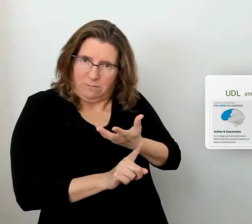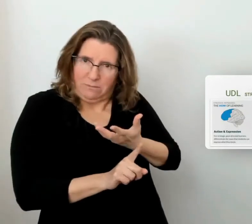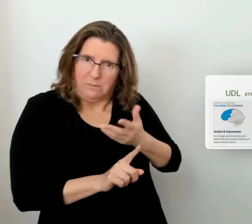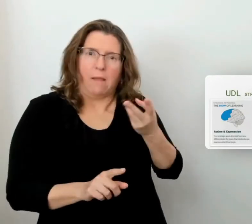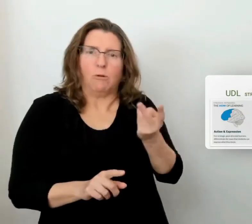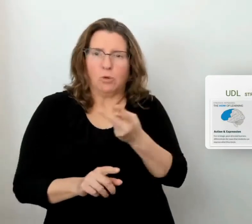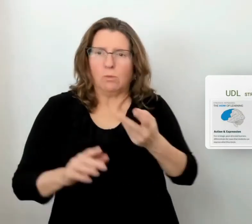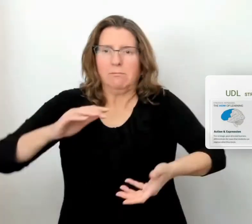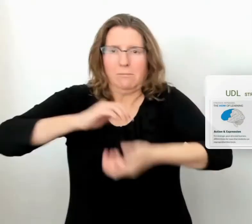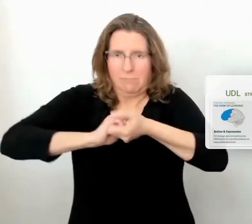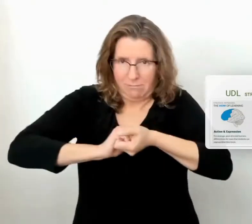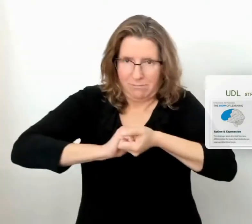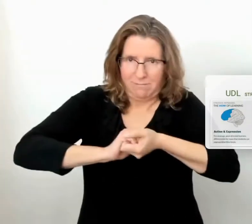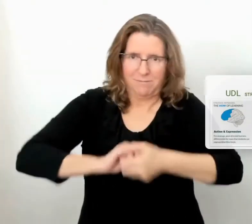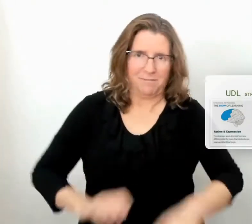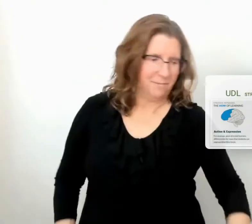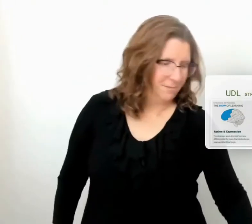UDL and DI go hand in hand.